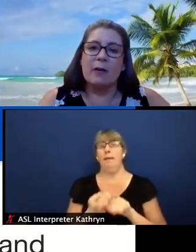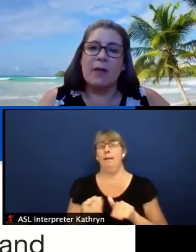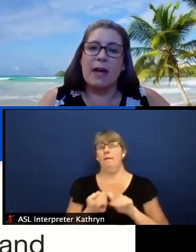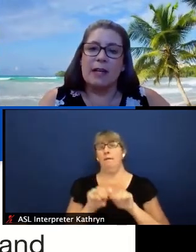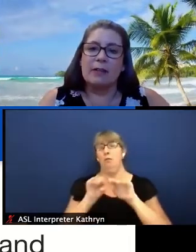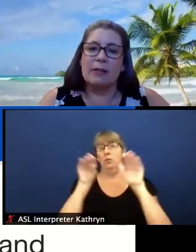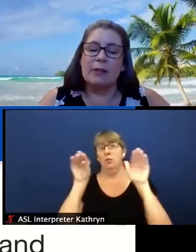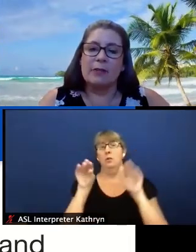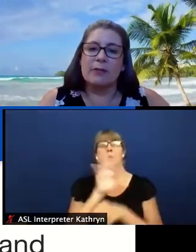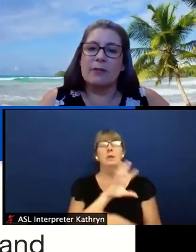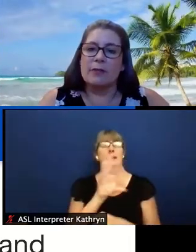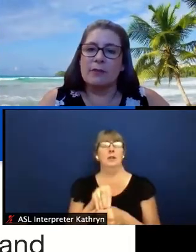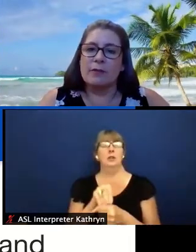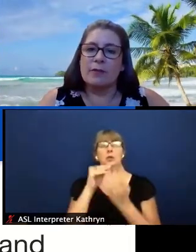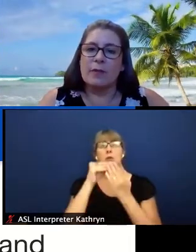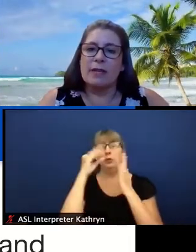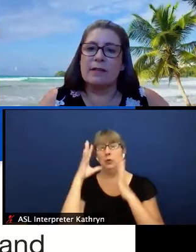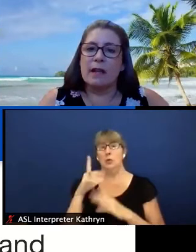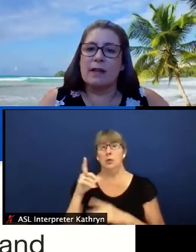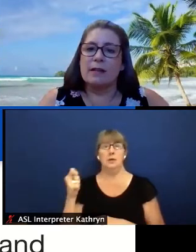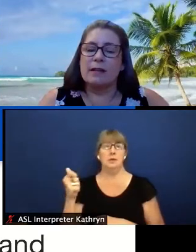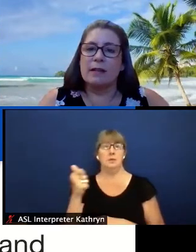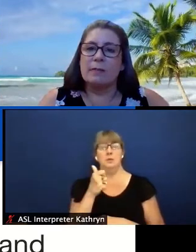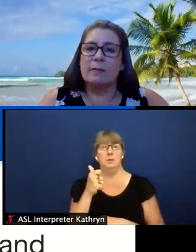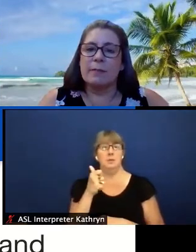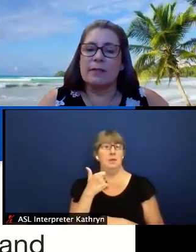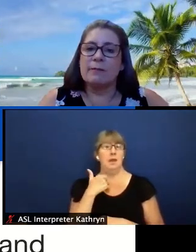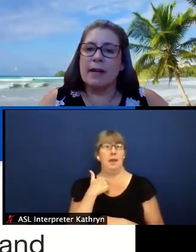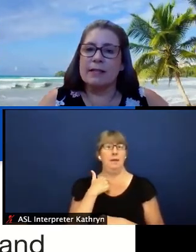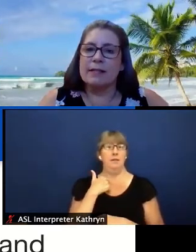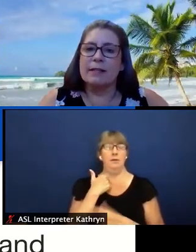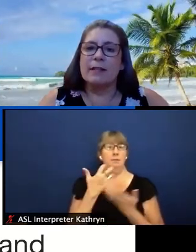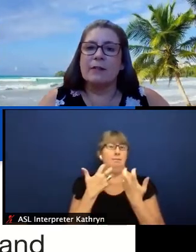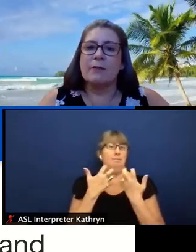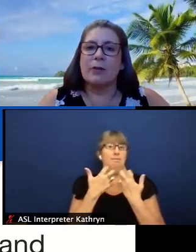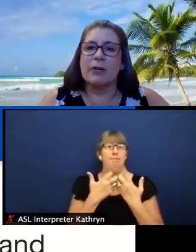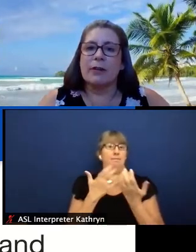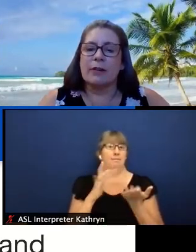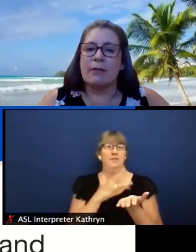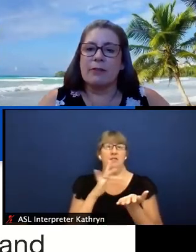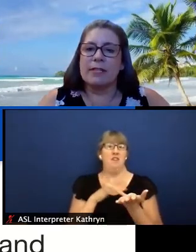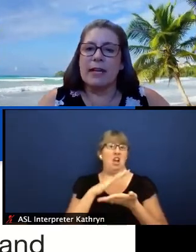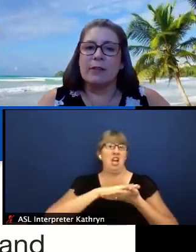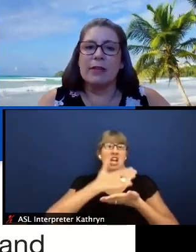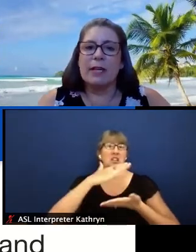That includes the students being assigned a device for their everyday learning.